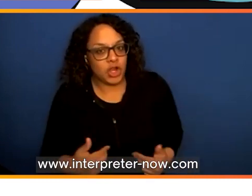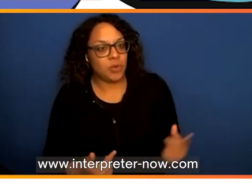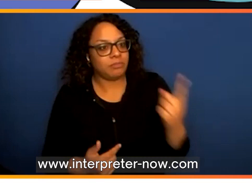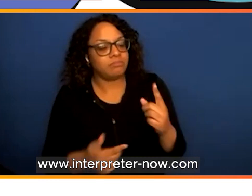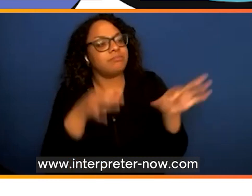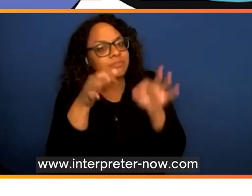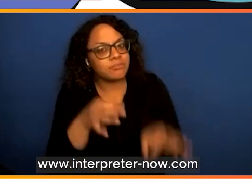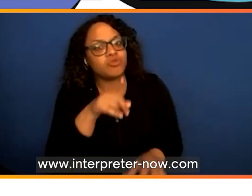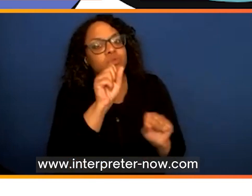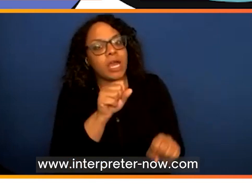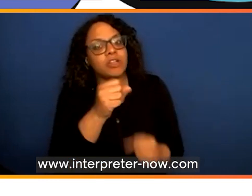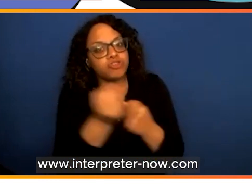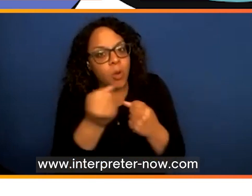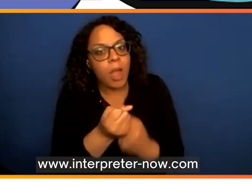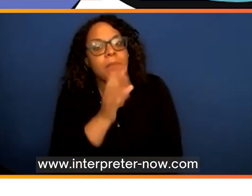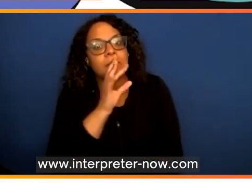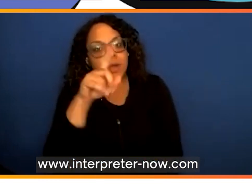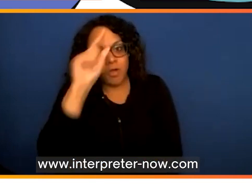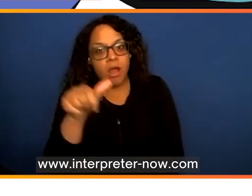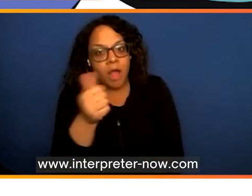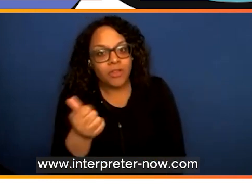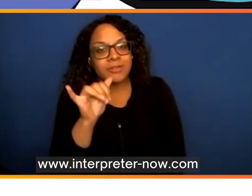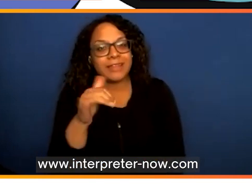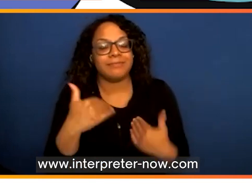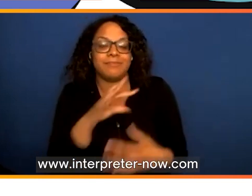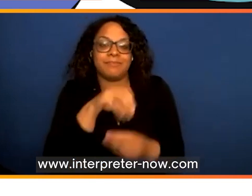explain to another human how they could show up and stand up and speak up for others. I'm